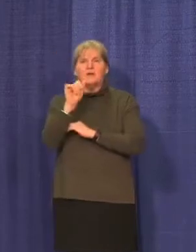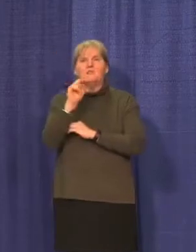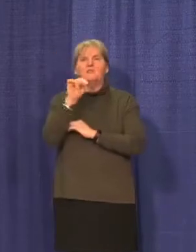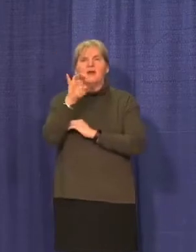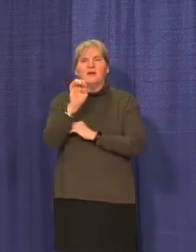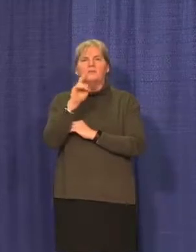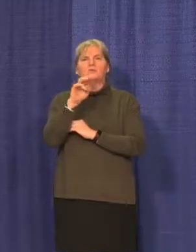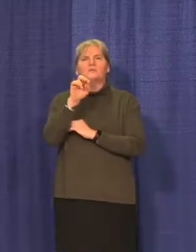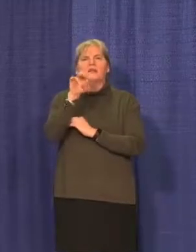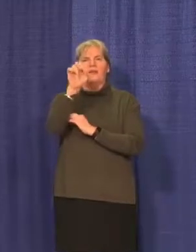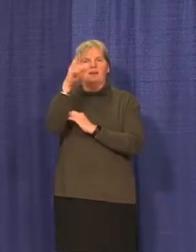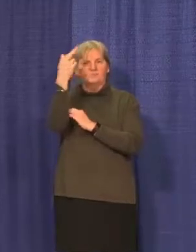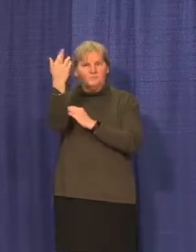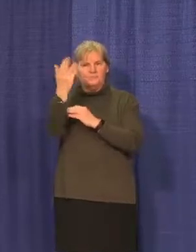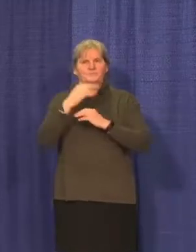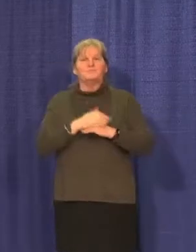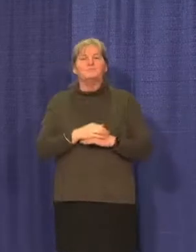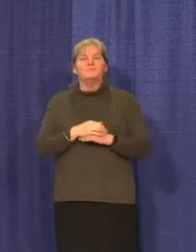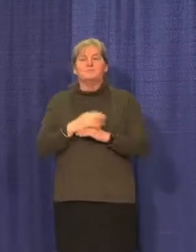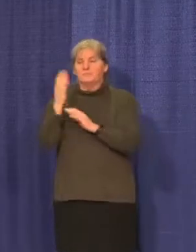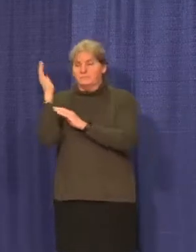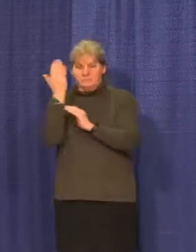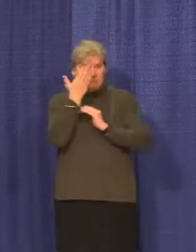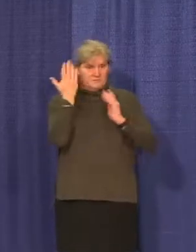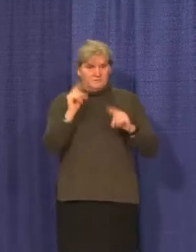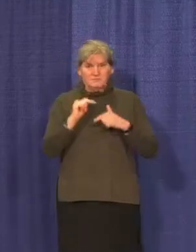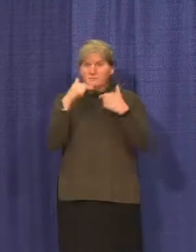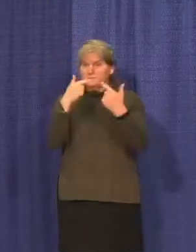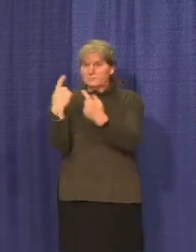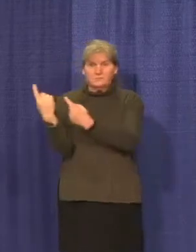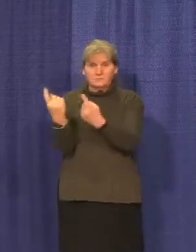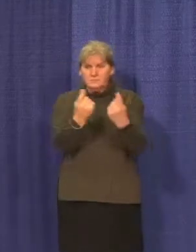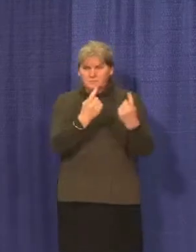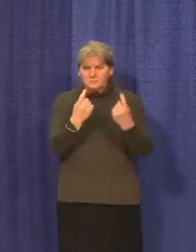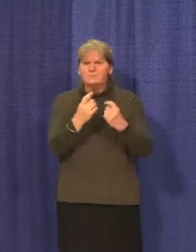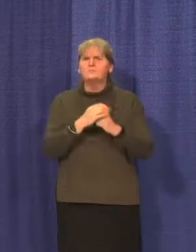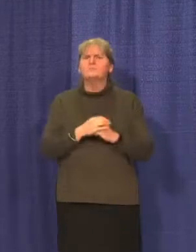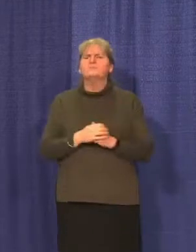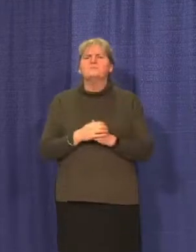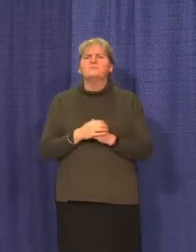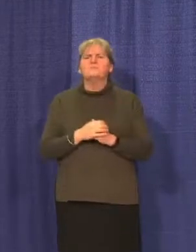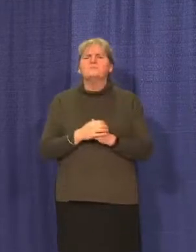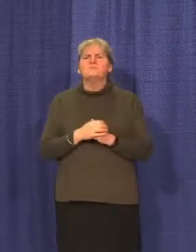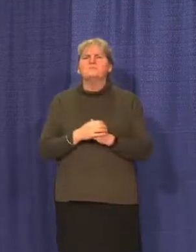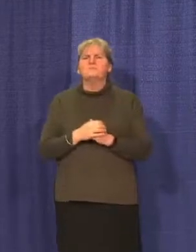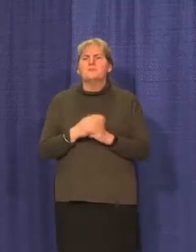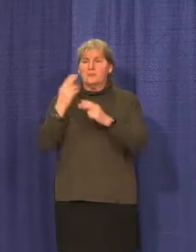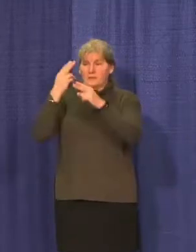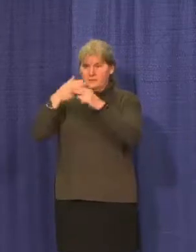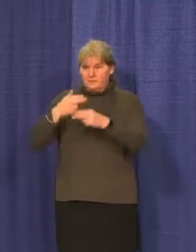language services directorate is Andre Bourcier. Following speakers we will look to the phone line for questions from reporters.